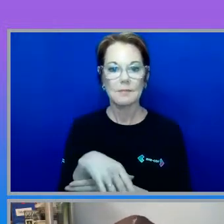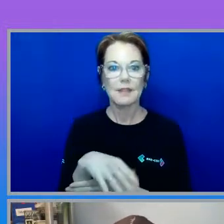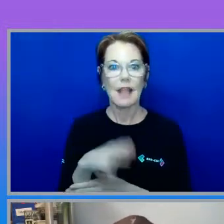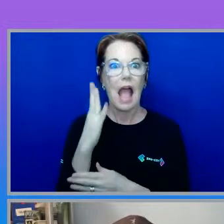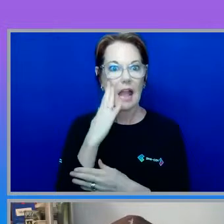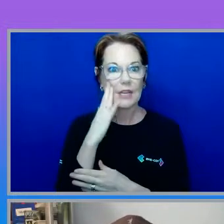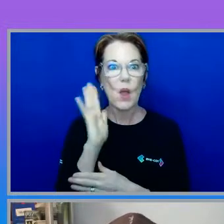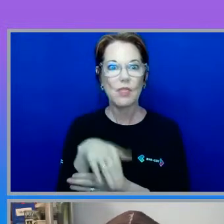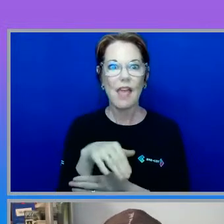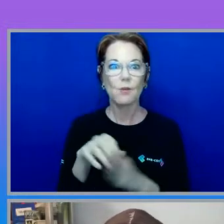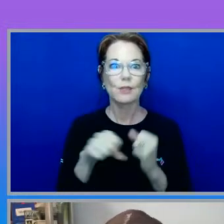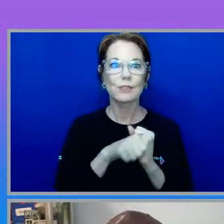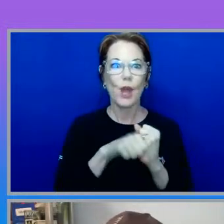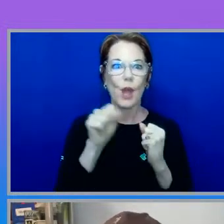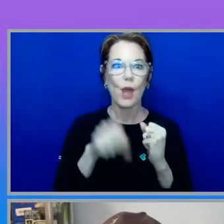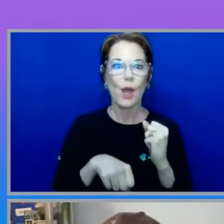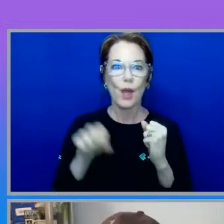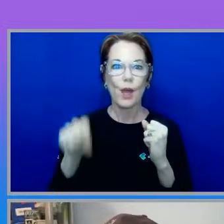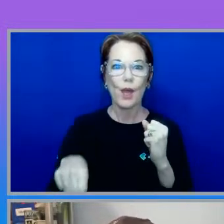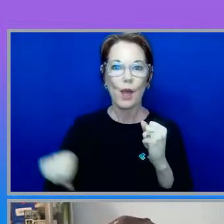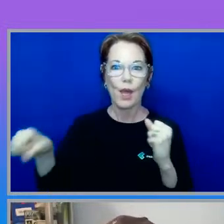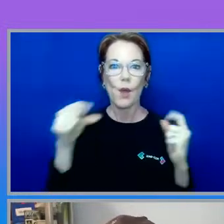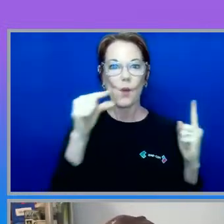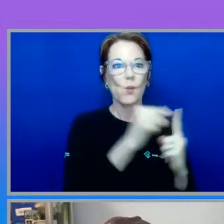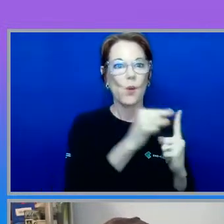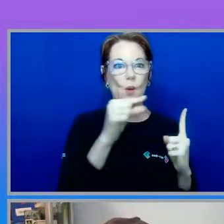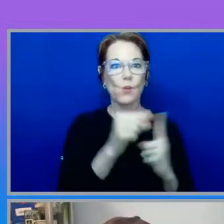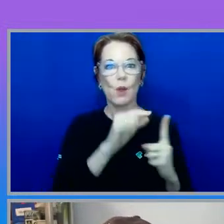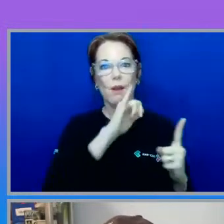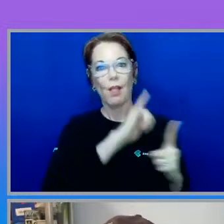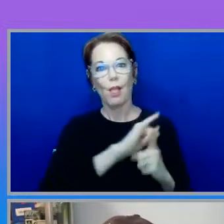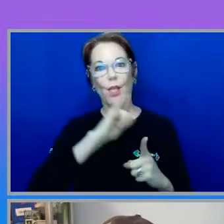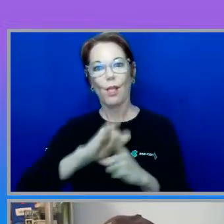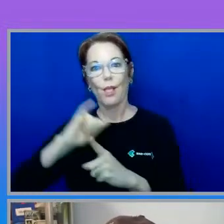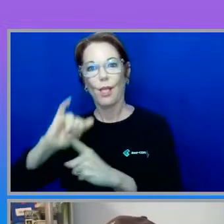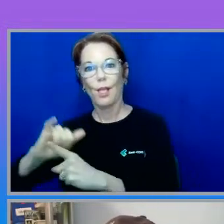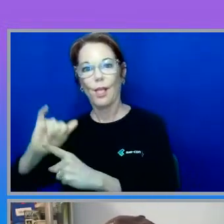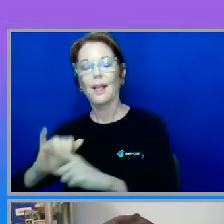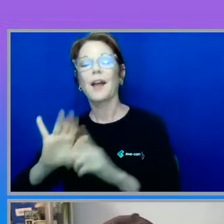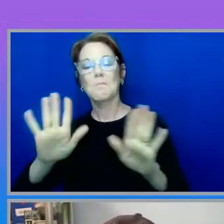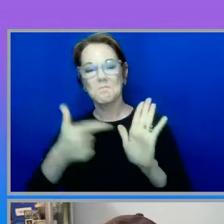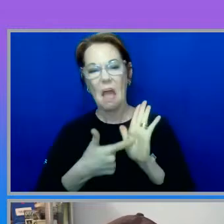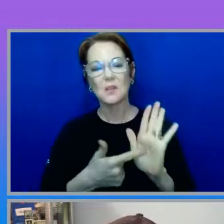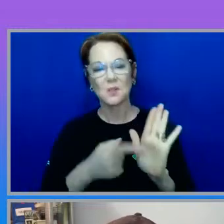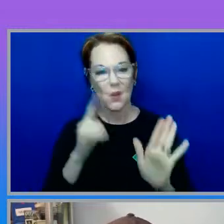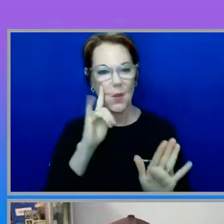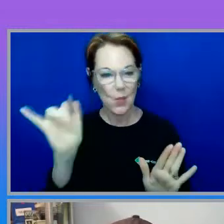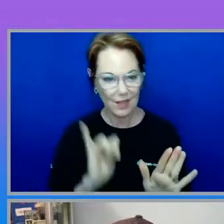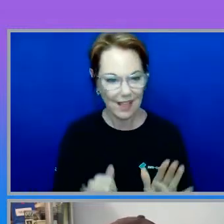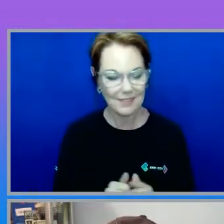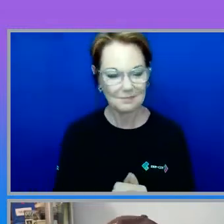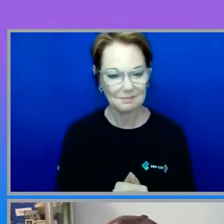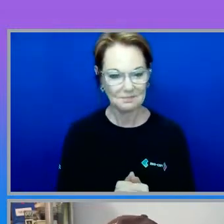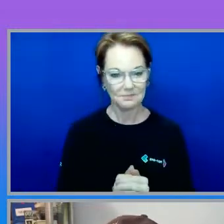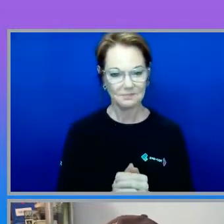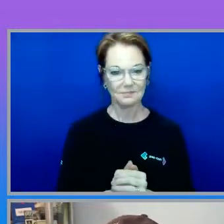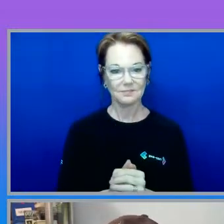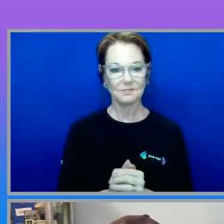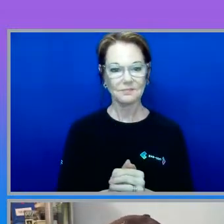are a lot of words. That's a lot of a lot of those words per component. Let's see what this